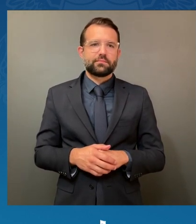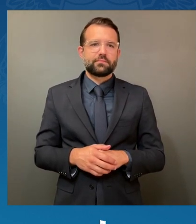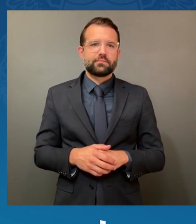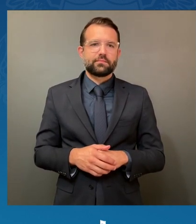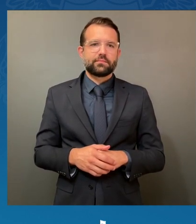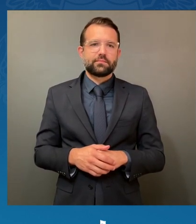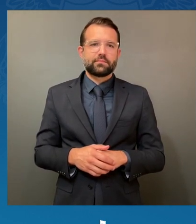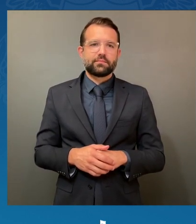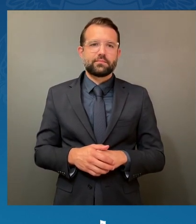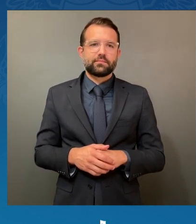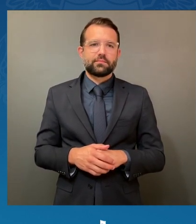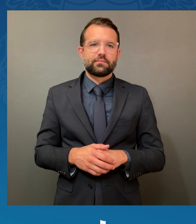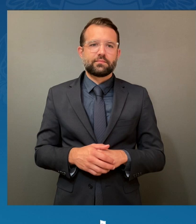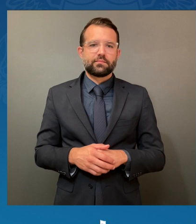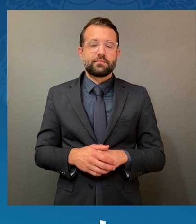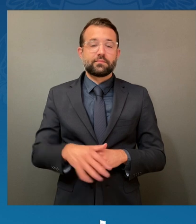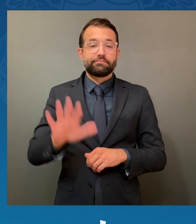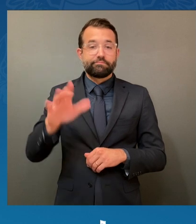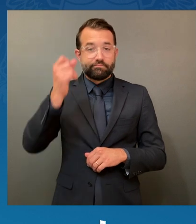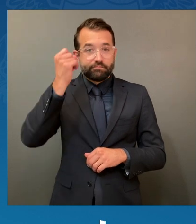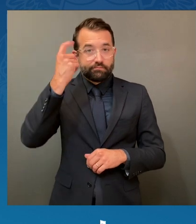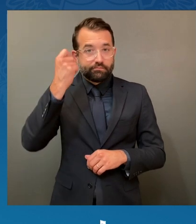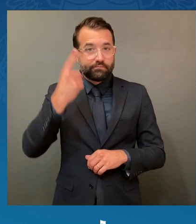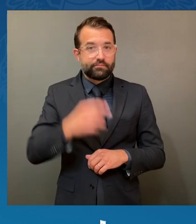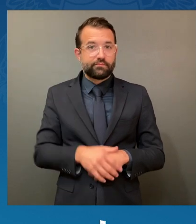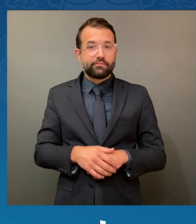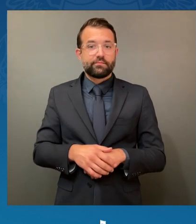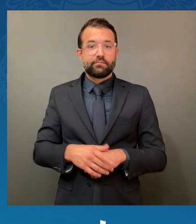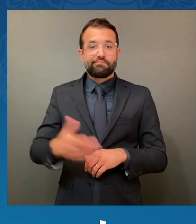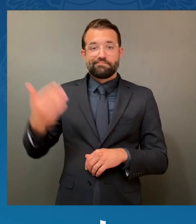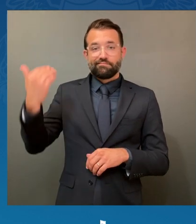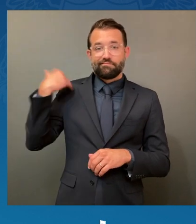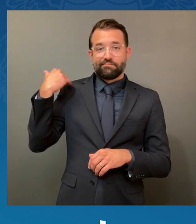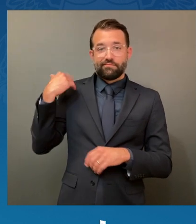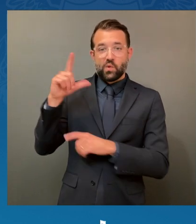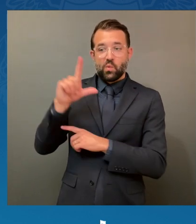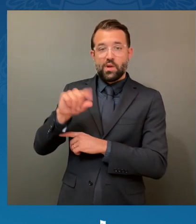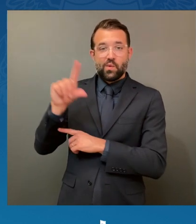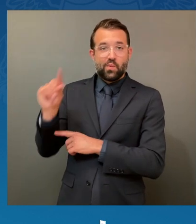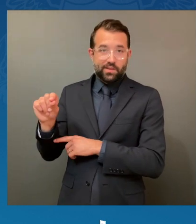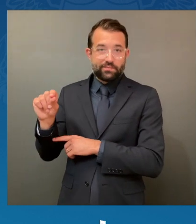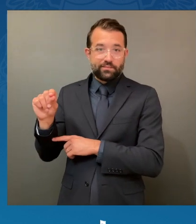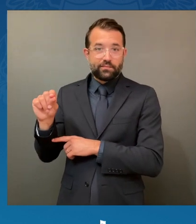But in 2020, young voters turned out in record numbers.